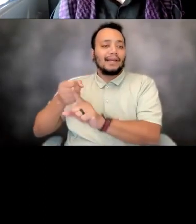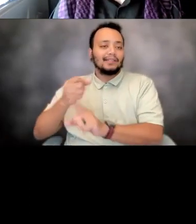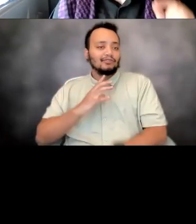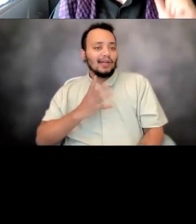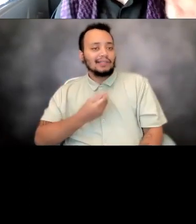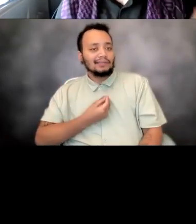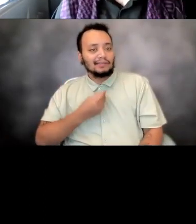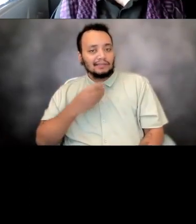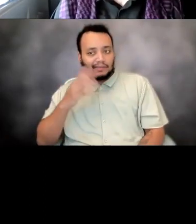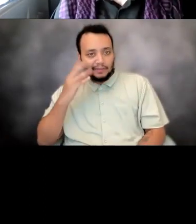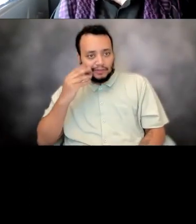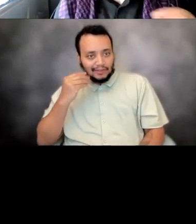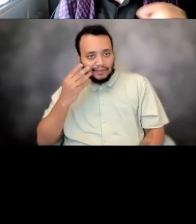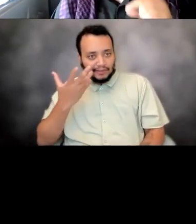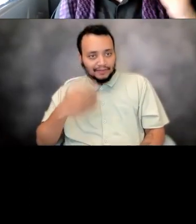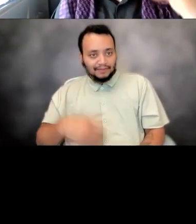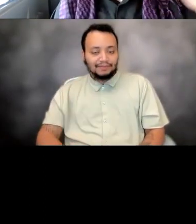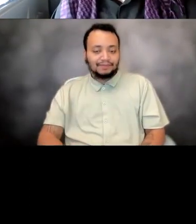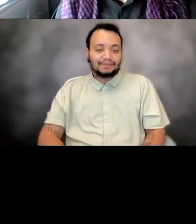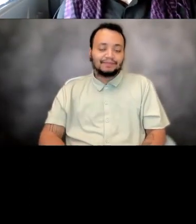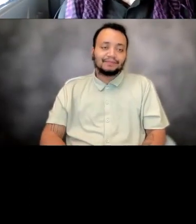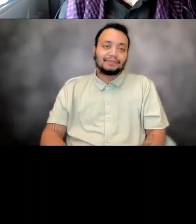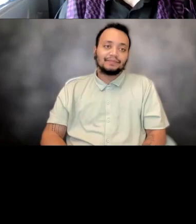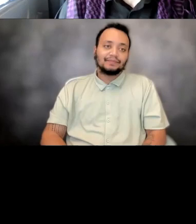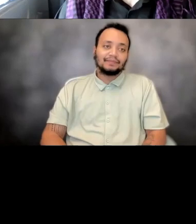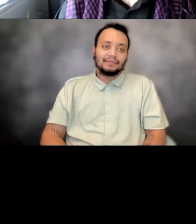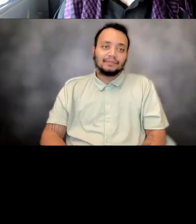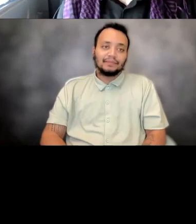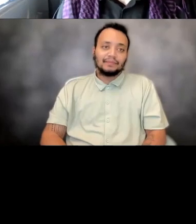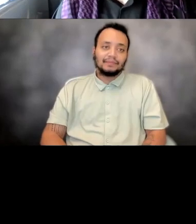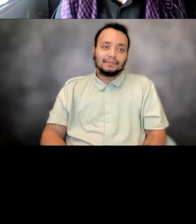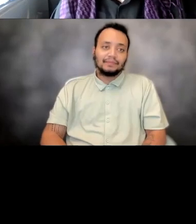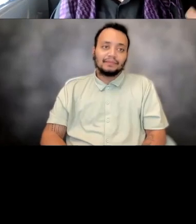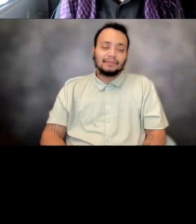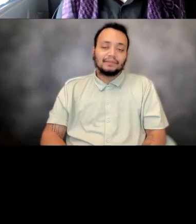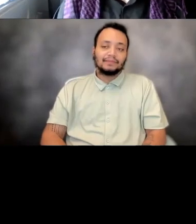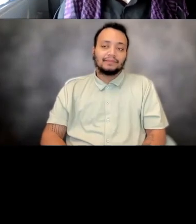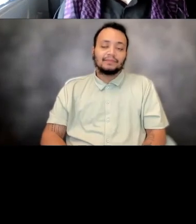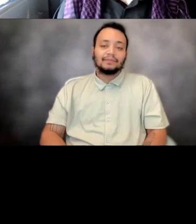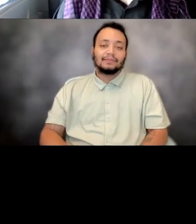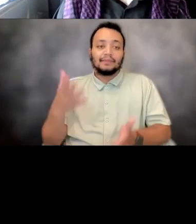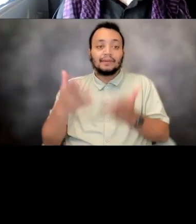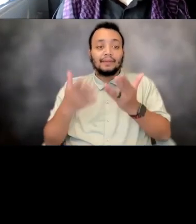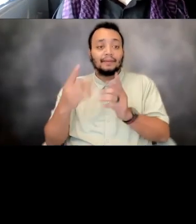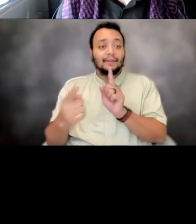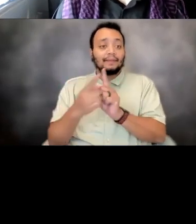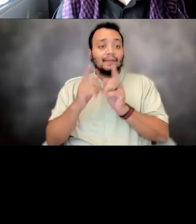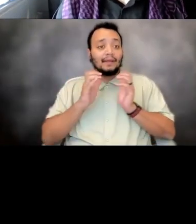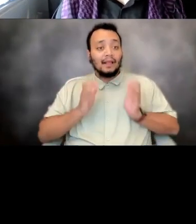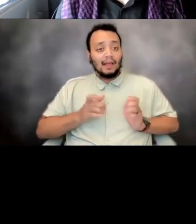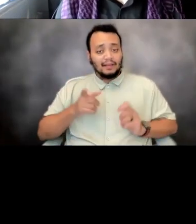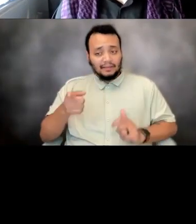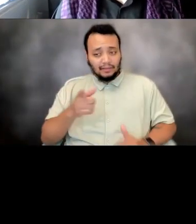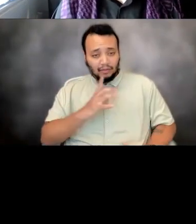because when they see somebody trans, their mind just keeps on going to that trans-ness and they forget what they need to do